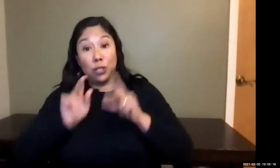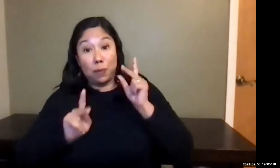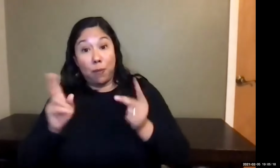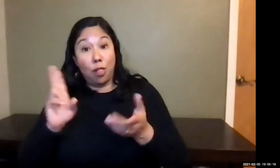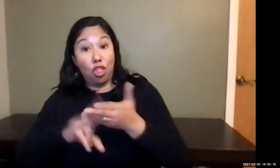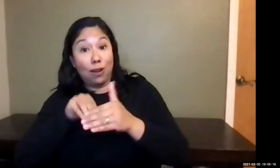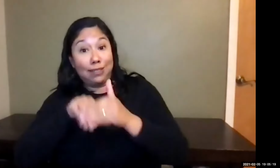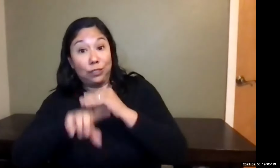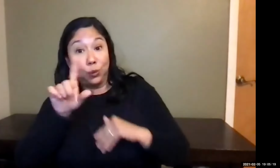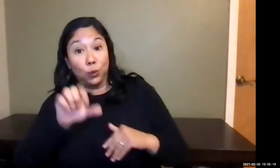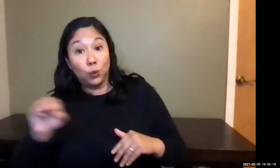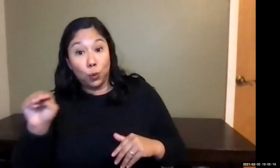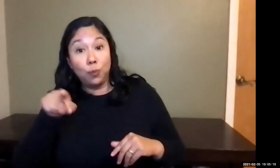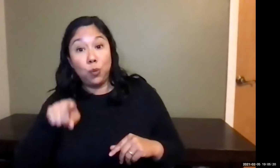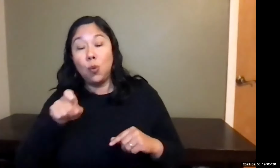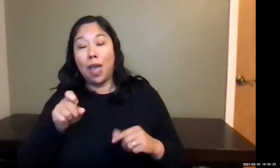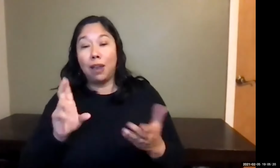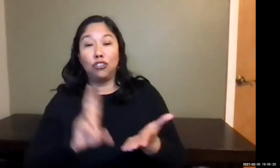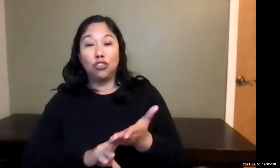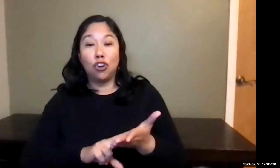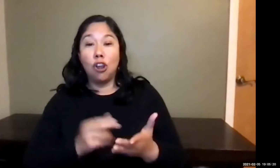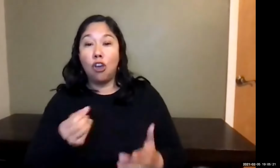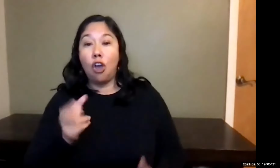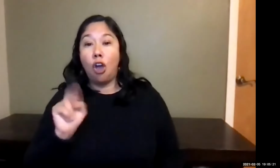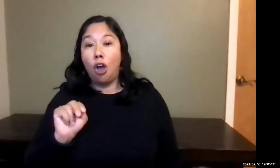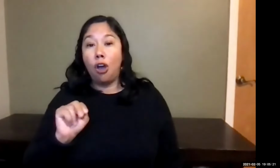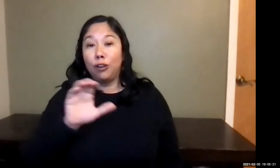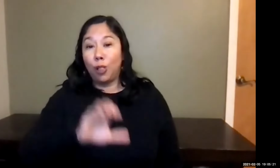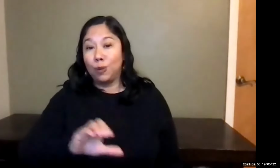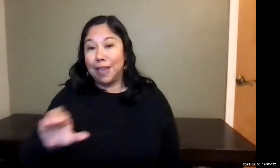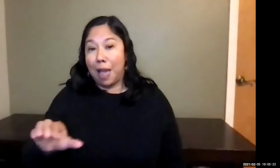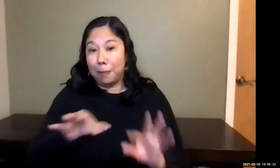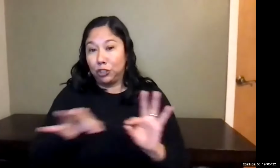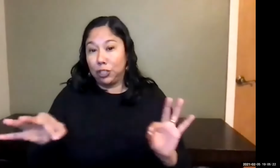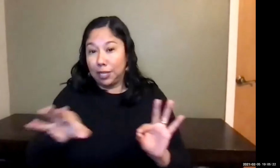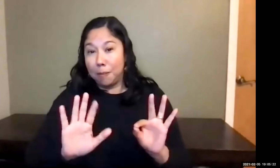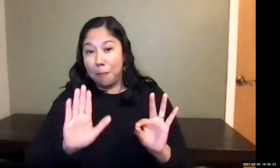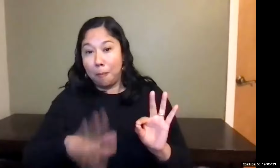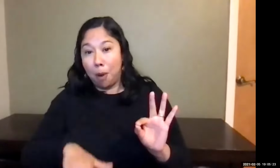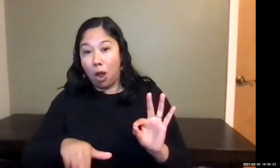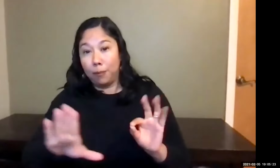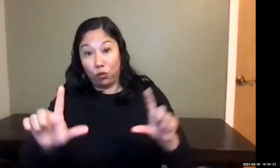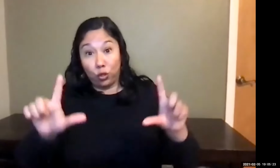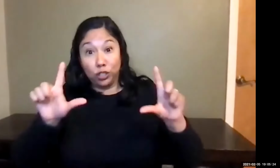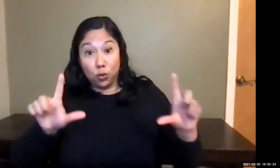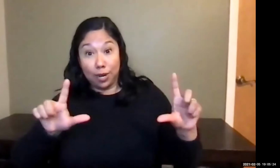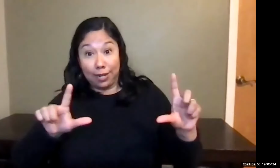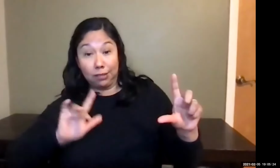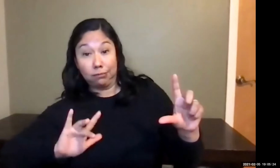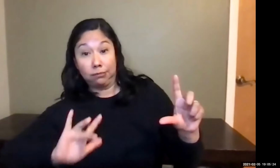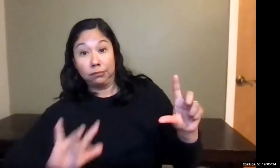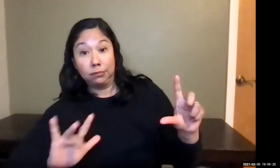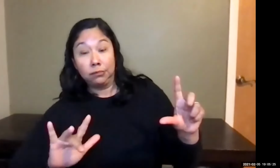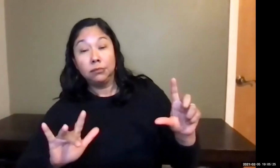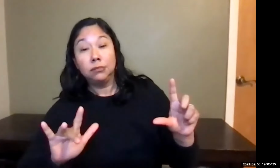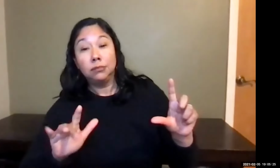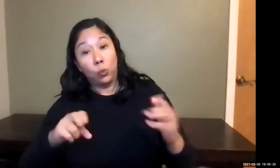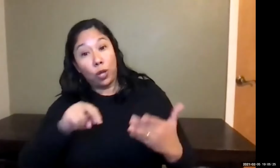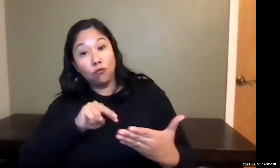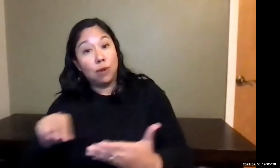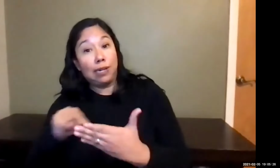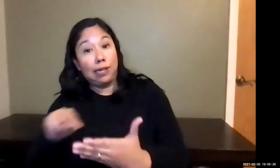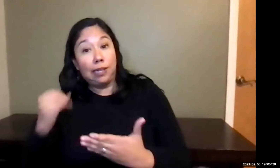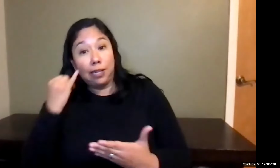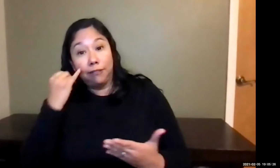on the closed captions option on the bottom of your screen to read along if you like.